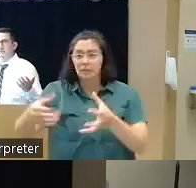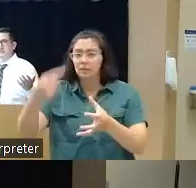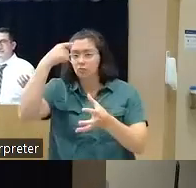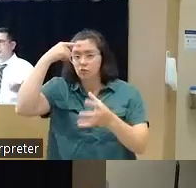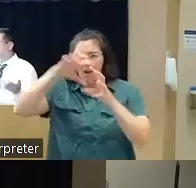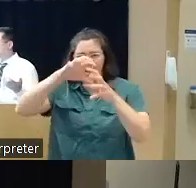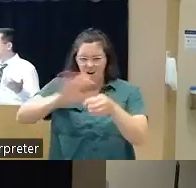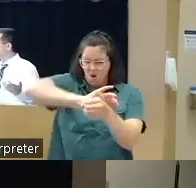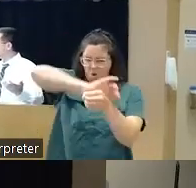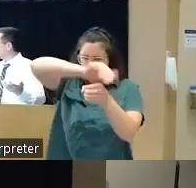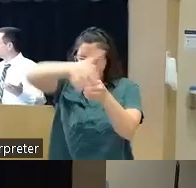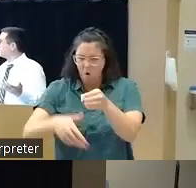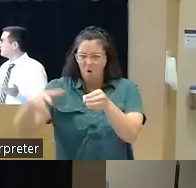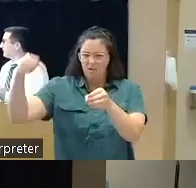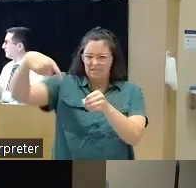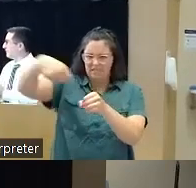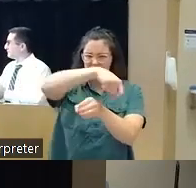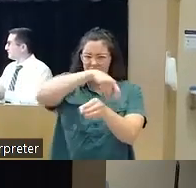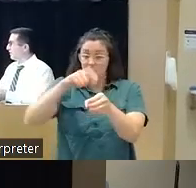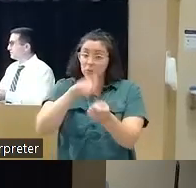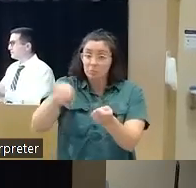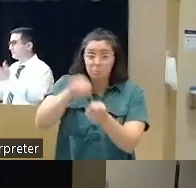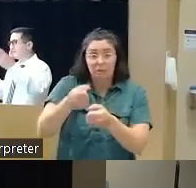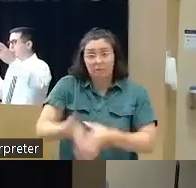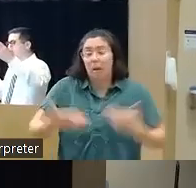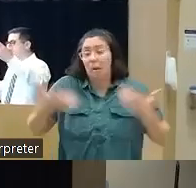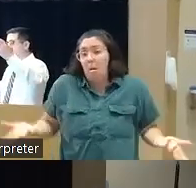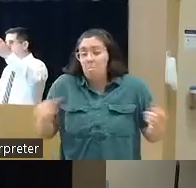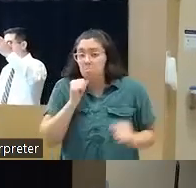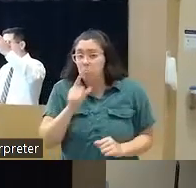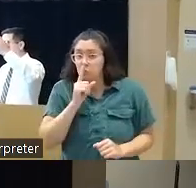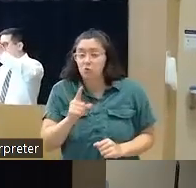stimulated so do we really know what the specific effects are and so this like old method of using